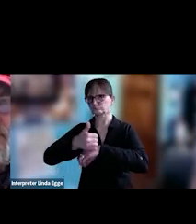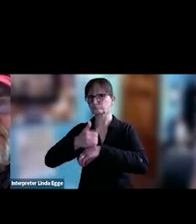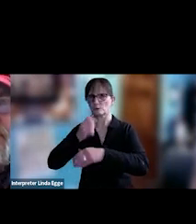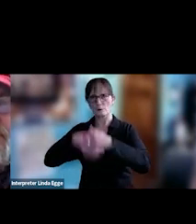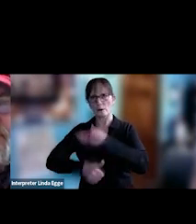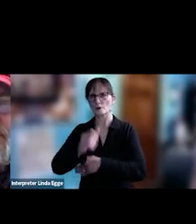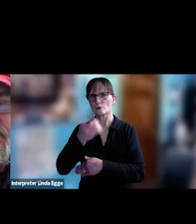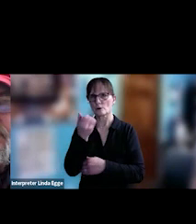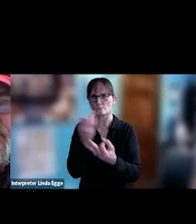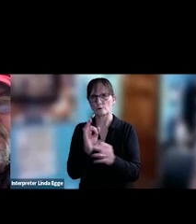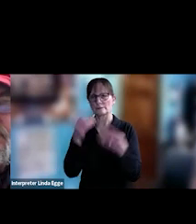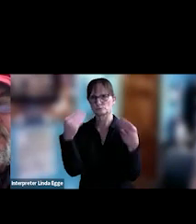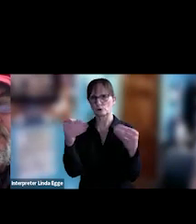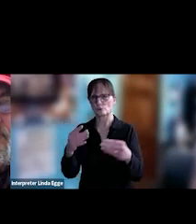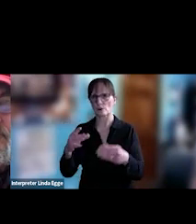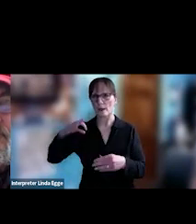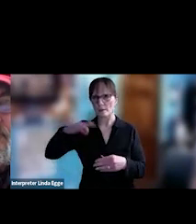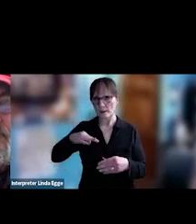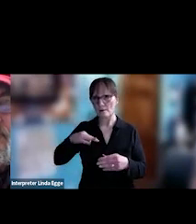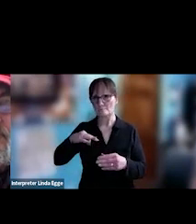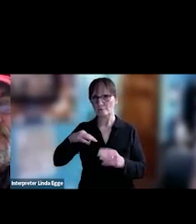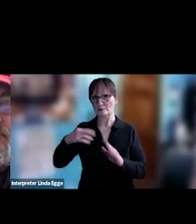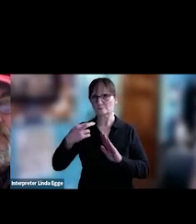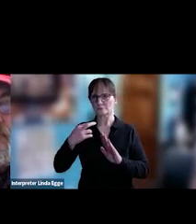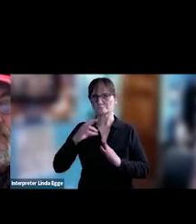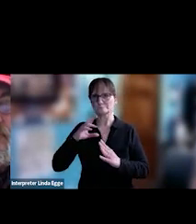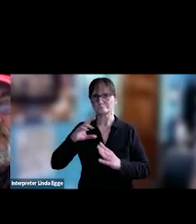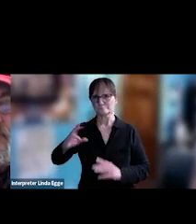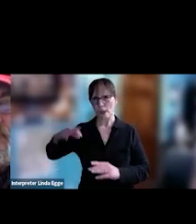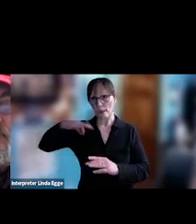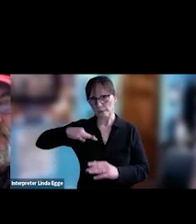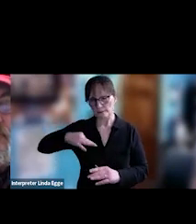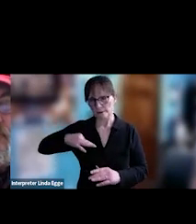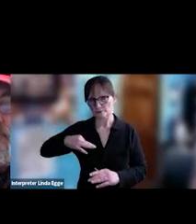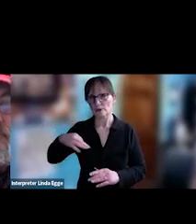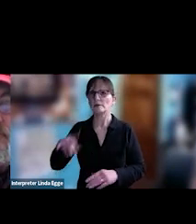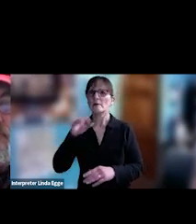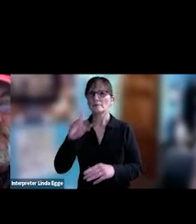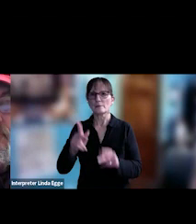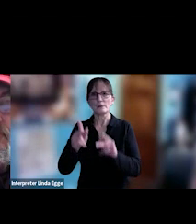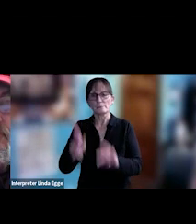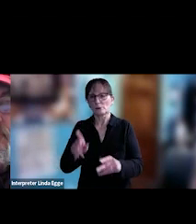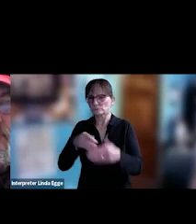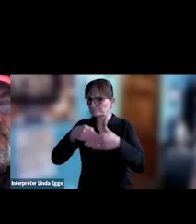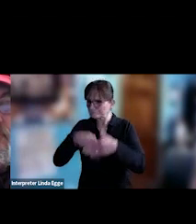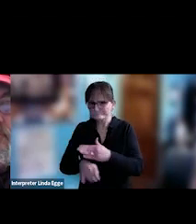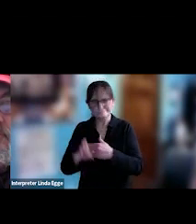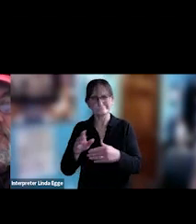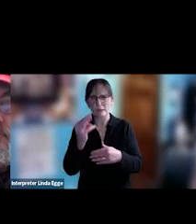We have our Benefits Enrollment Program, which consists of a person just walking in Monday through Friday